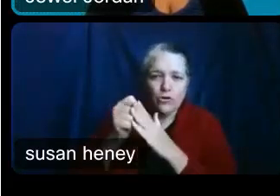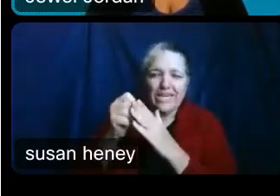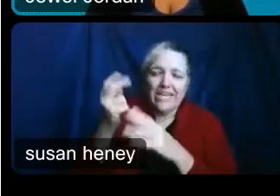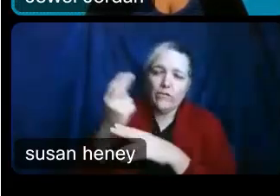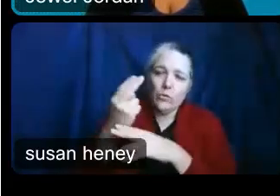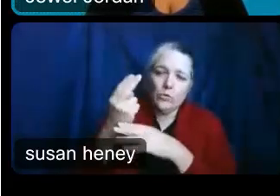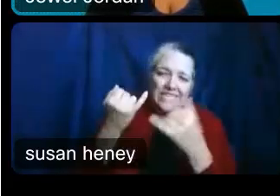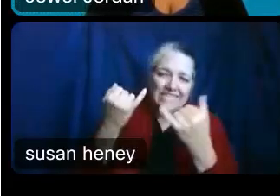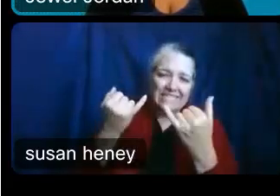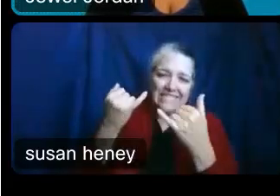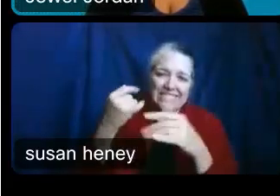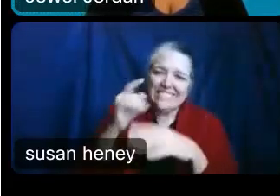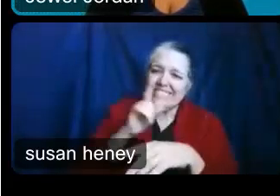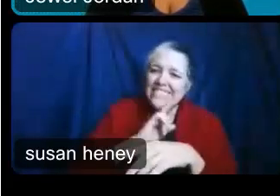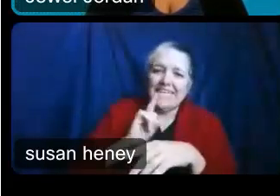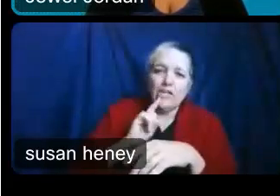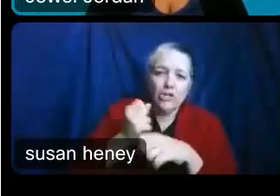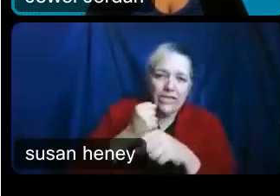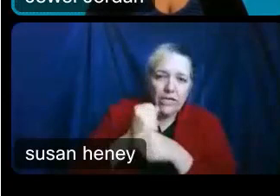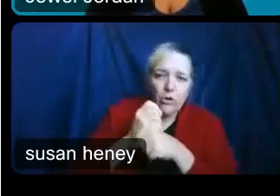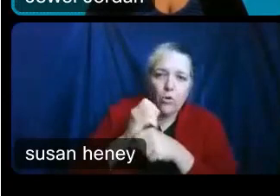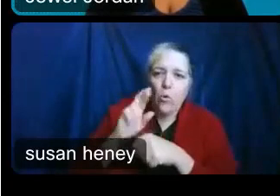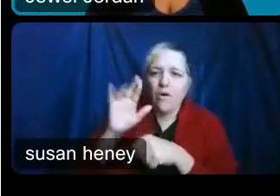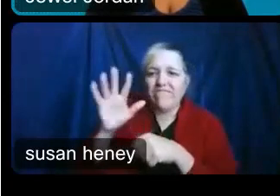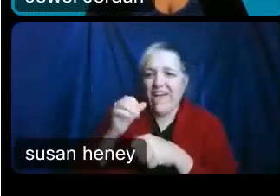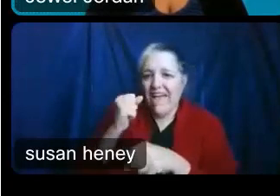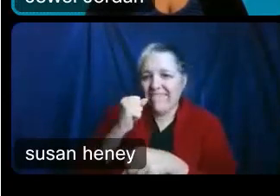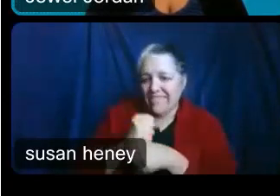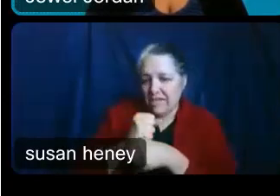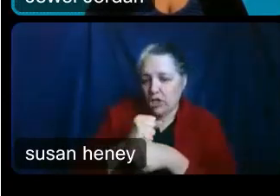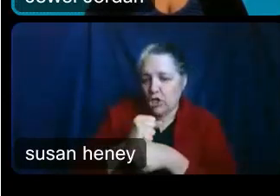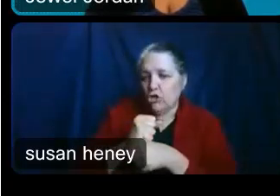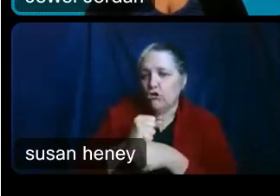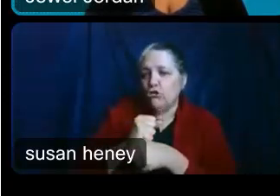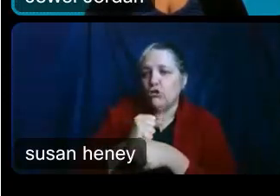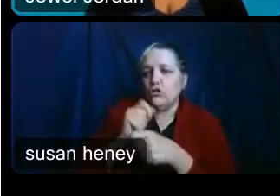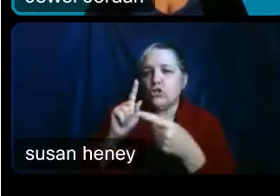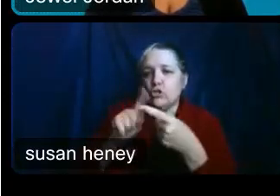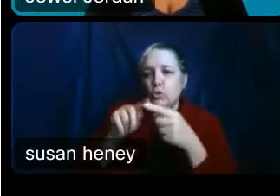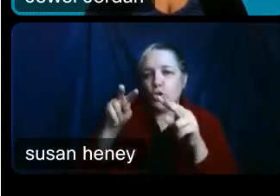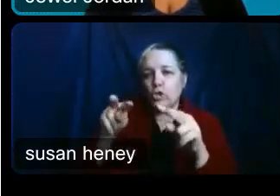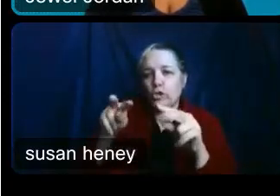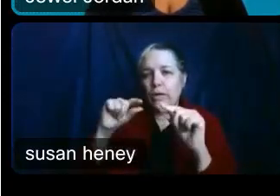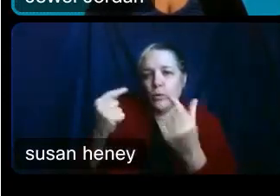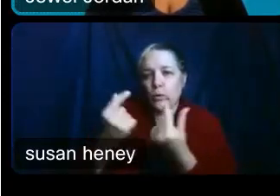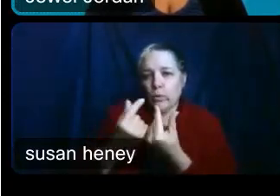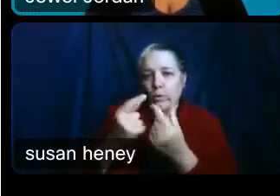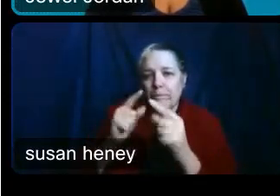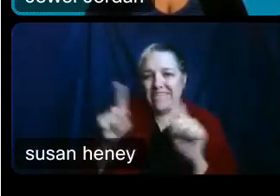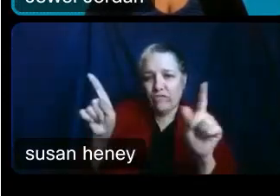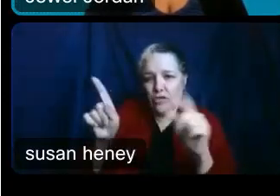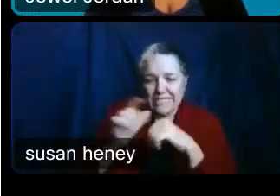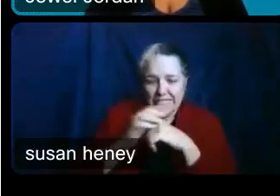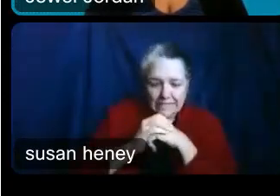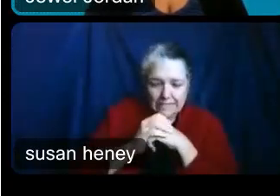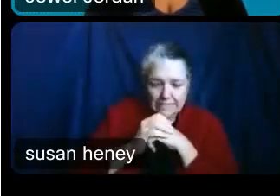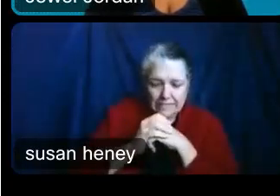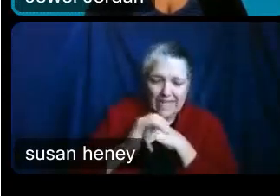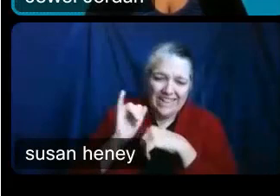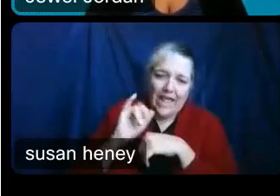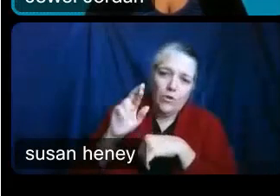or 5-year data set to look at group differences. For example, by race ethnicity, I was just